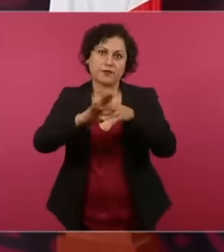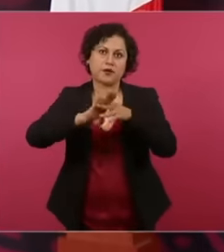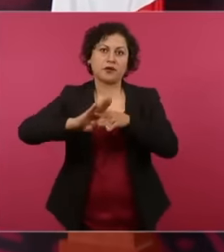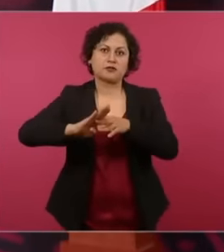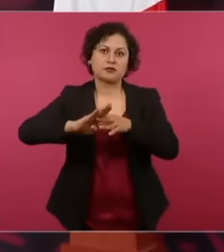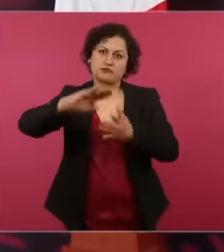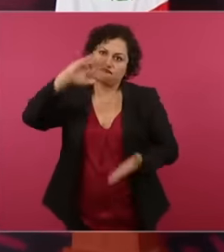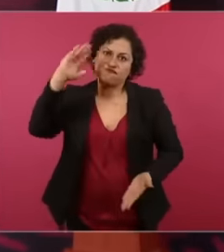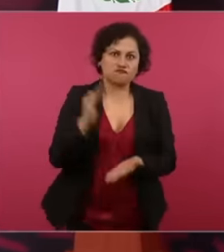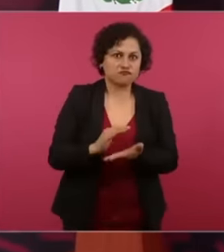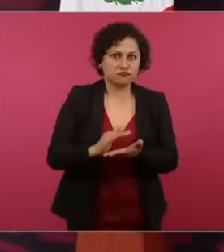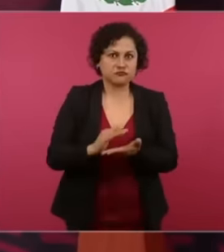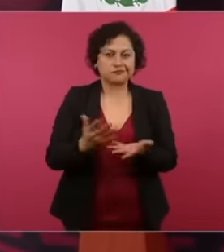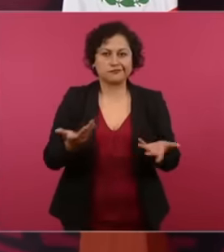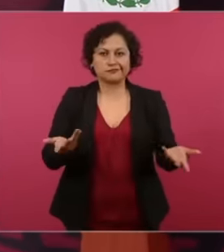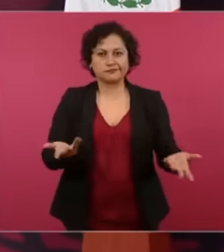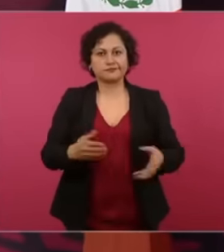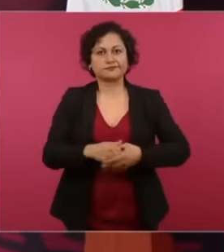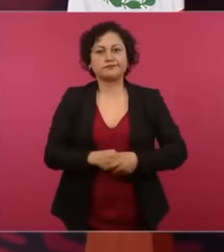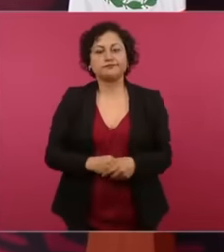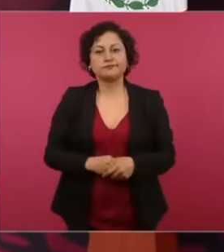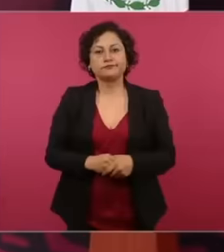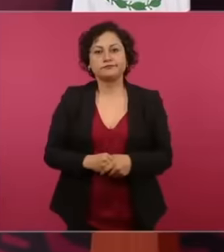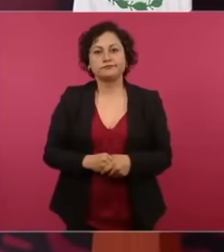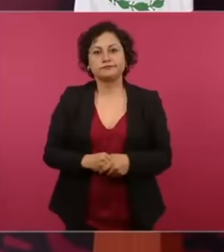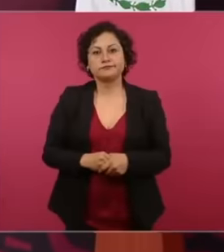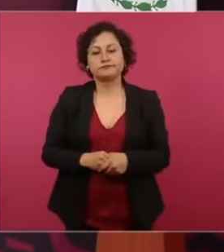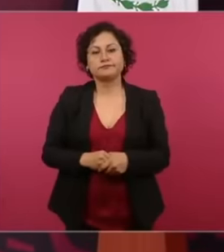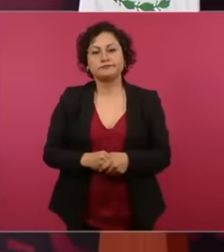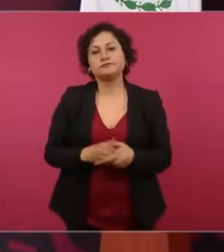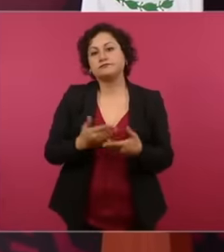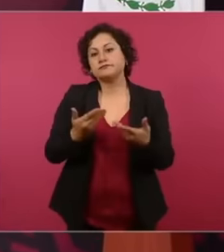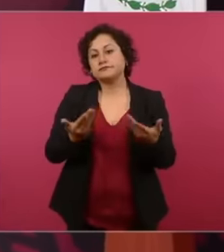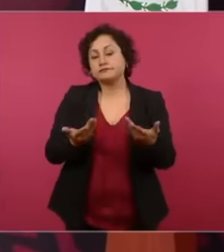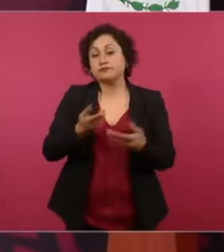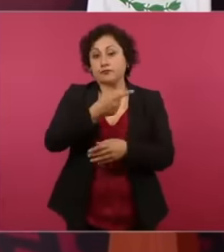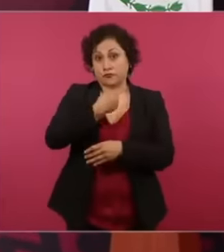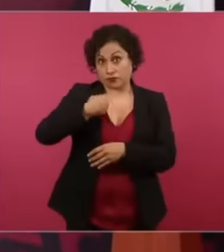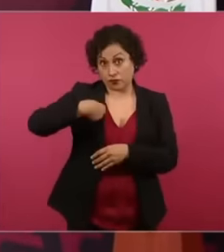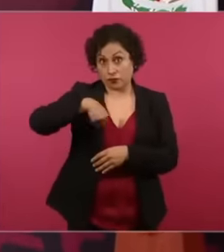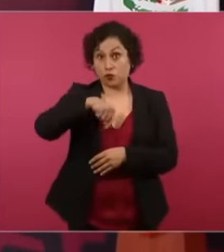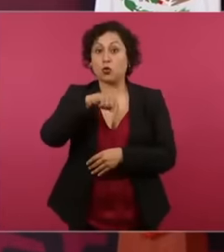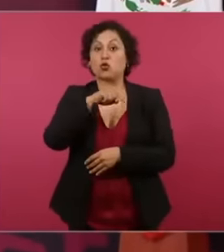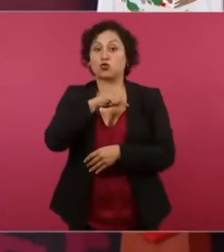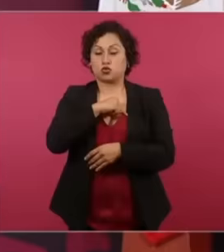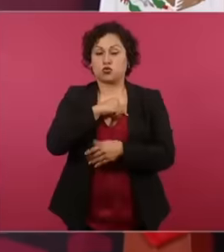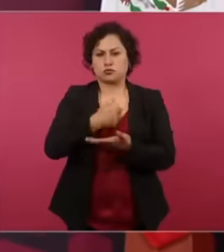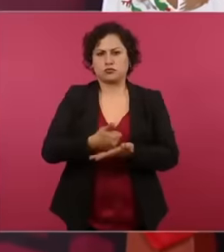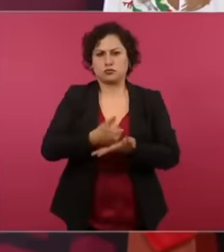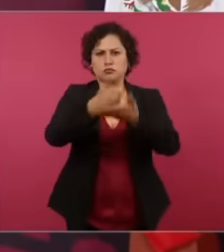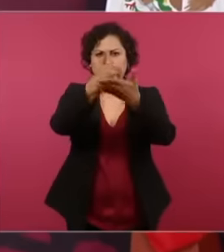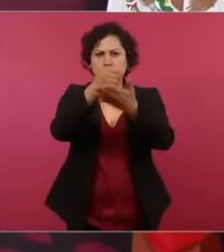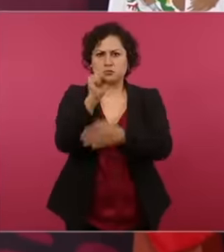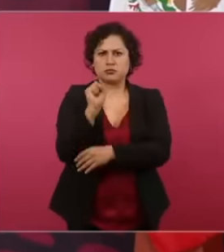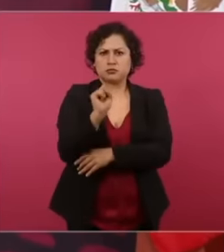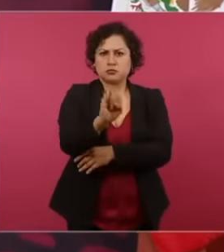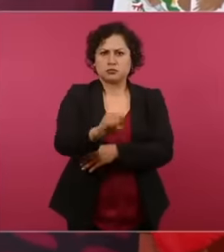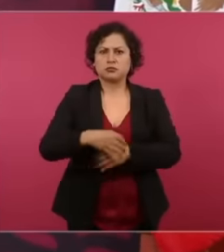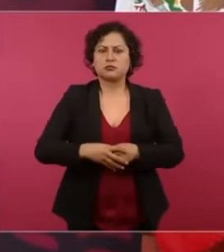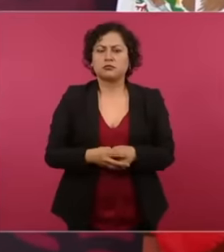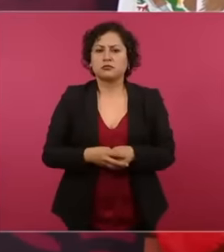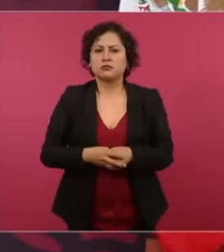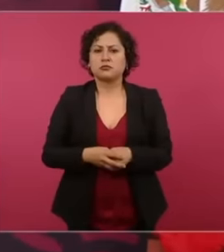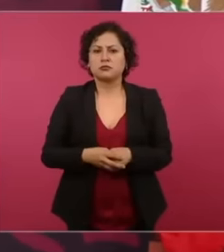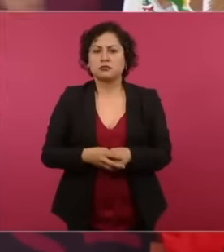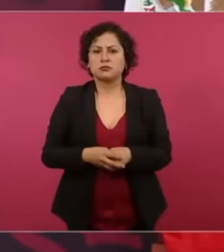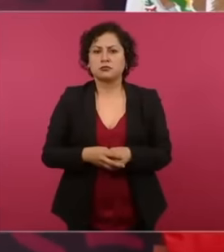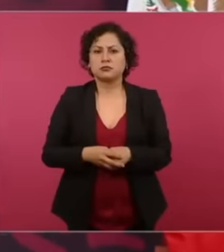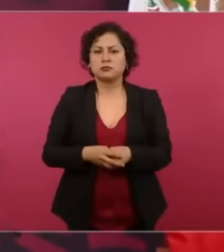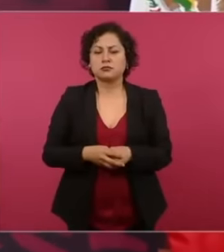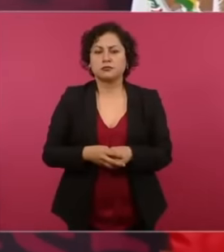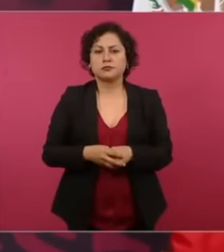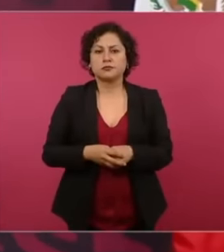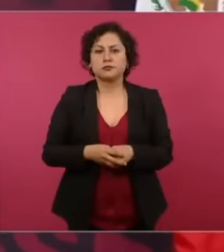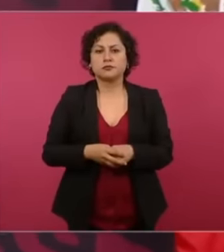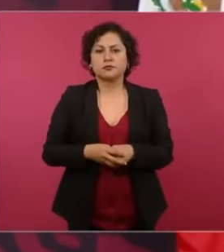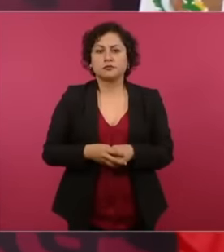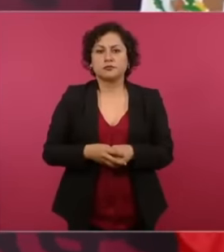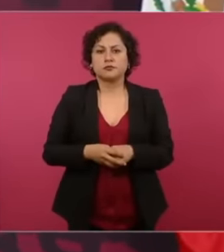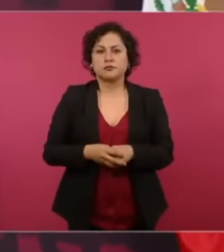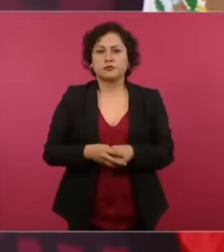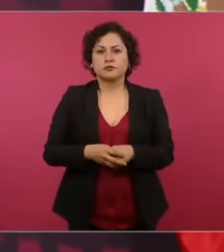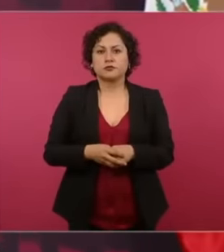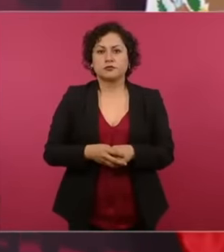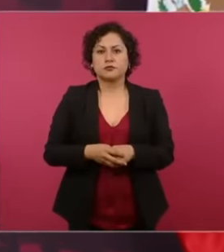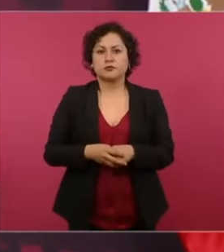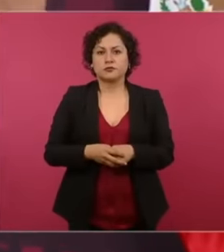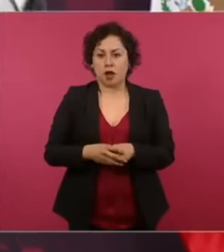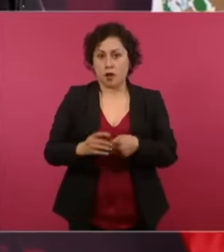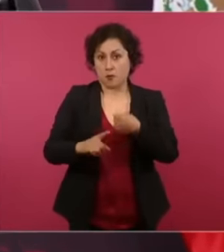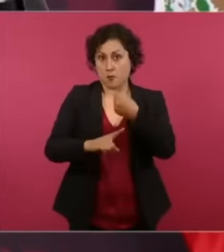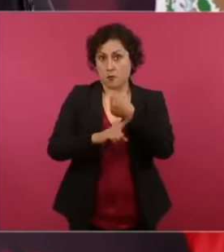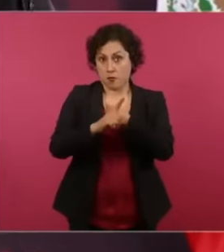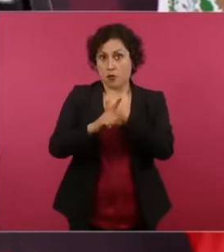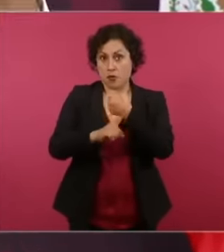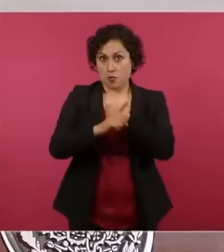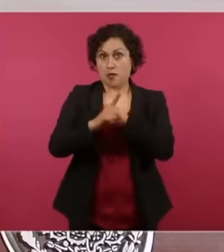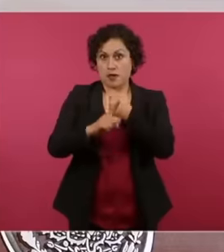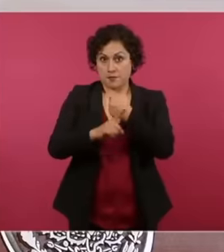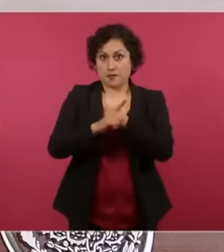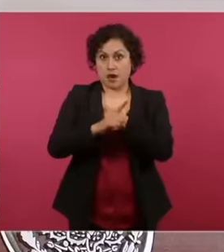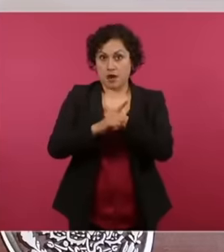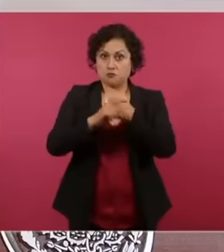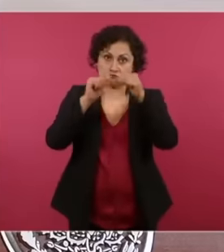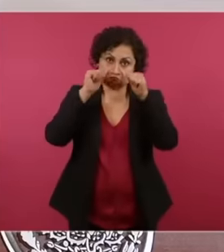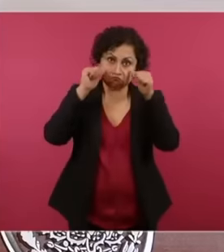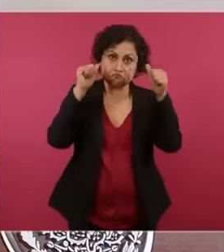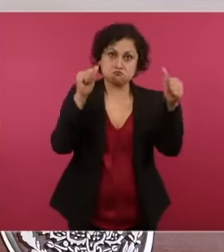. Hey, we help solve the problem as far as we can.